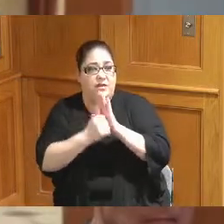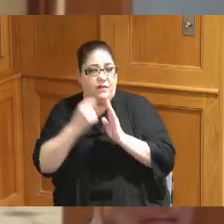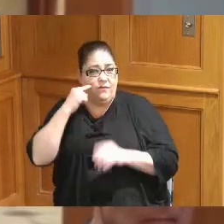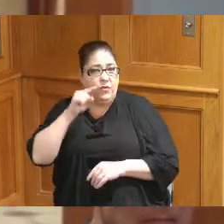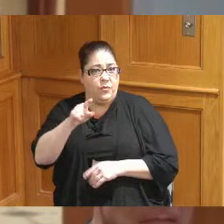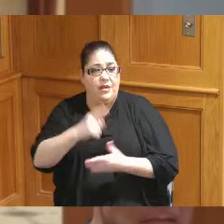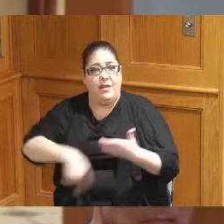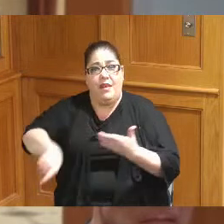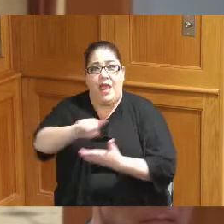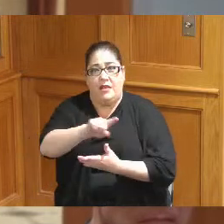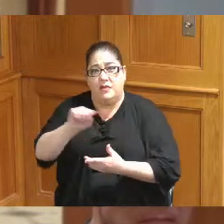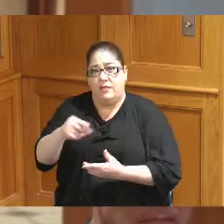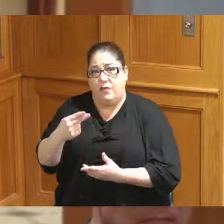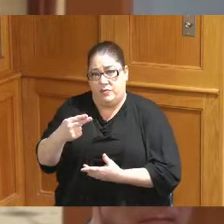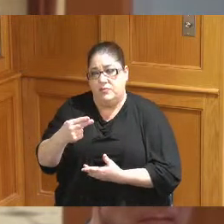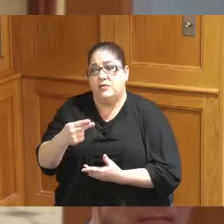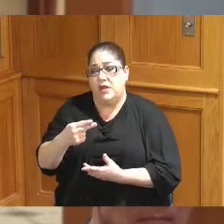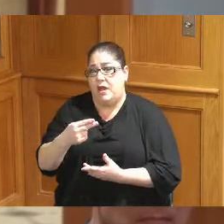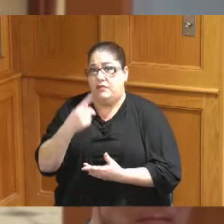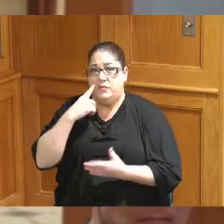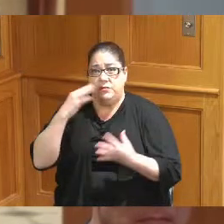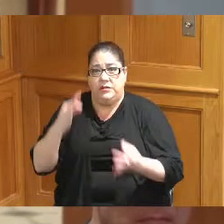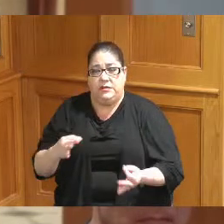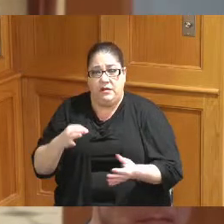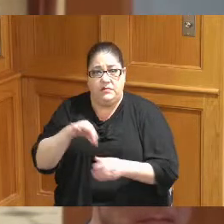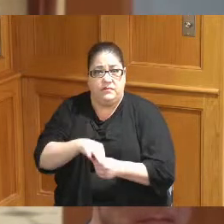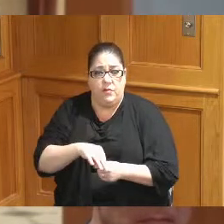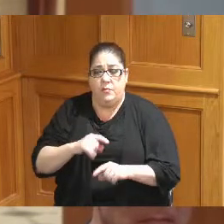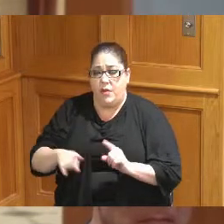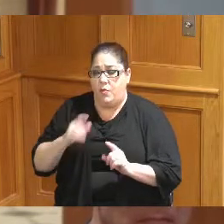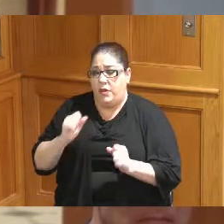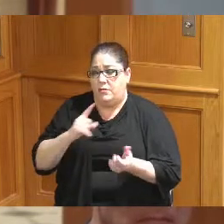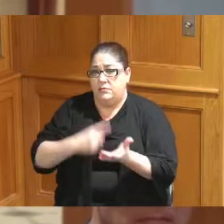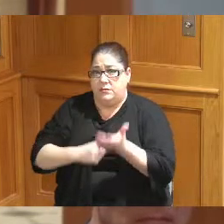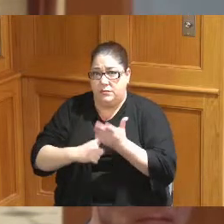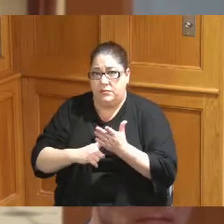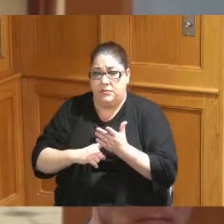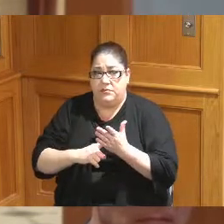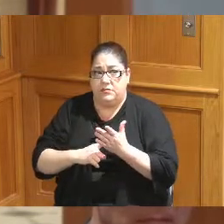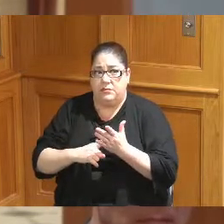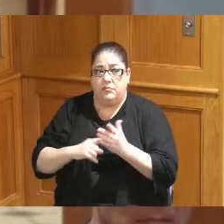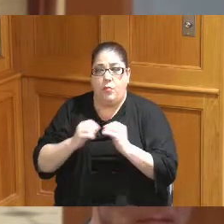next week on on Thursday but we can talk about how intentional we need to be with that timeline